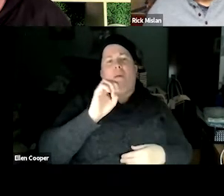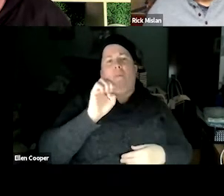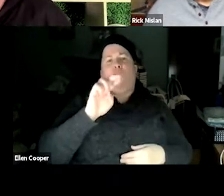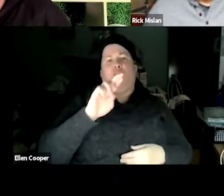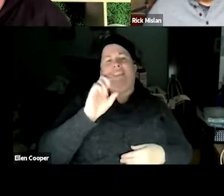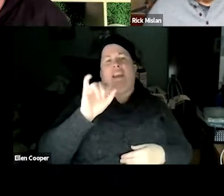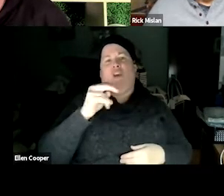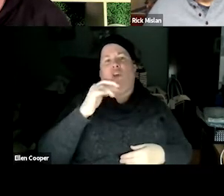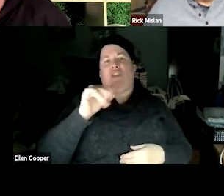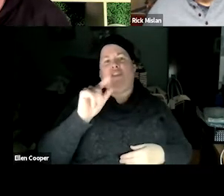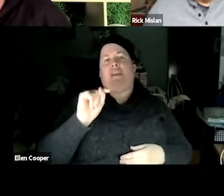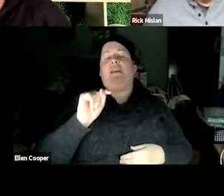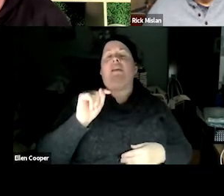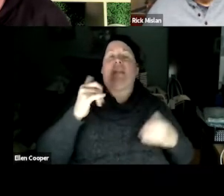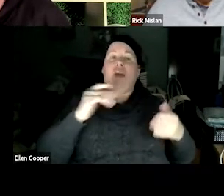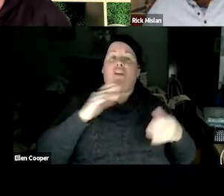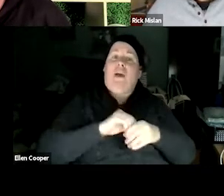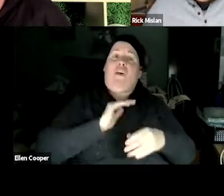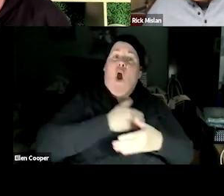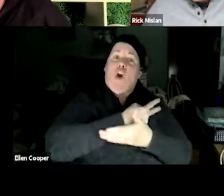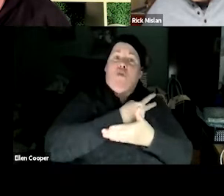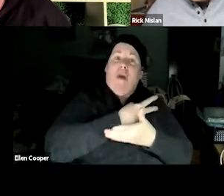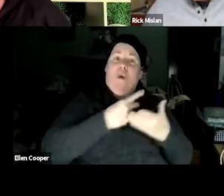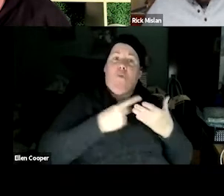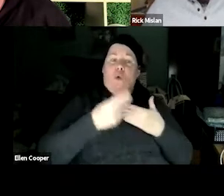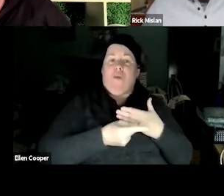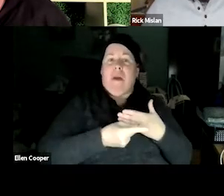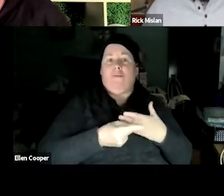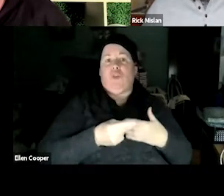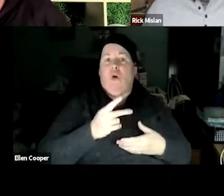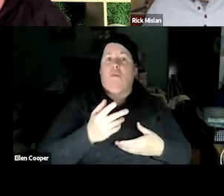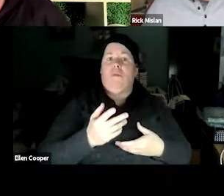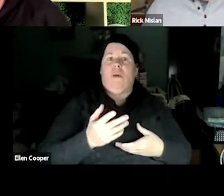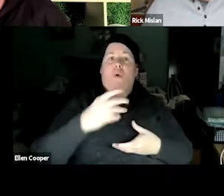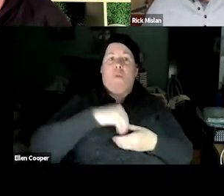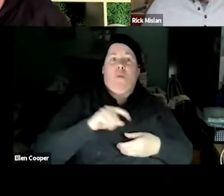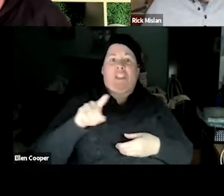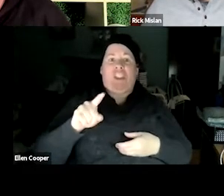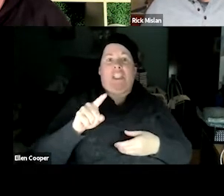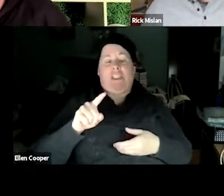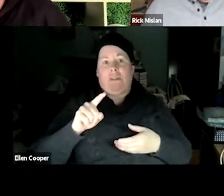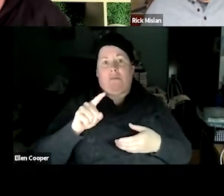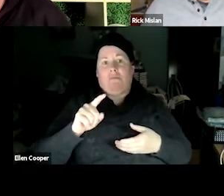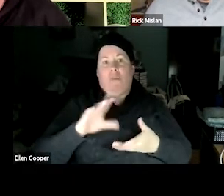Yeah. Rick Mislan: So another possibility. Rick Mislan: Alright, so if there were no more questions for you tonight